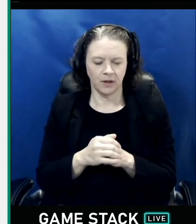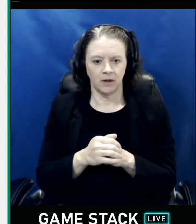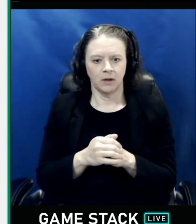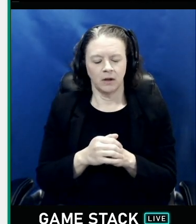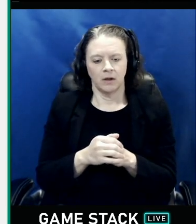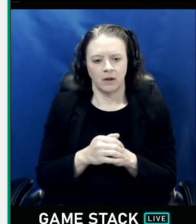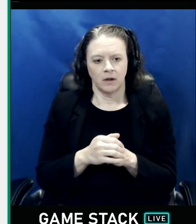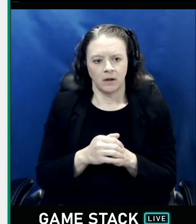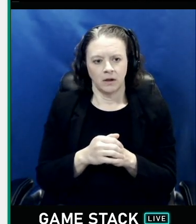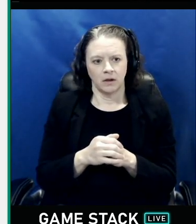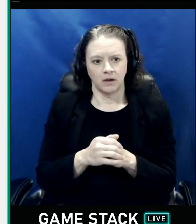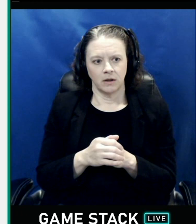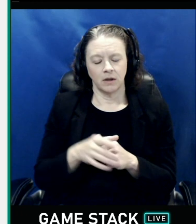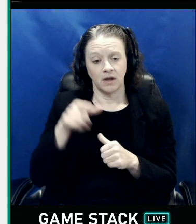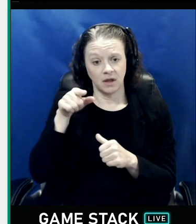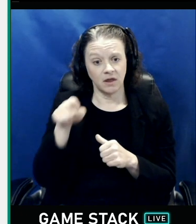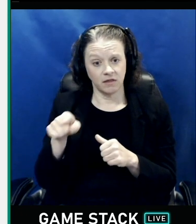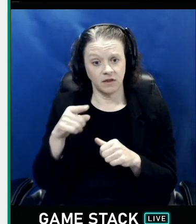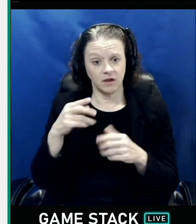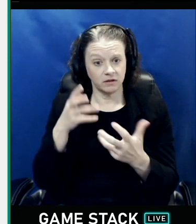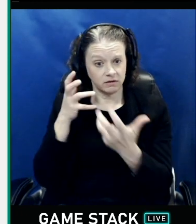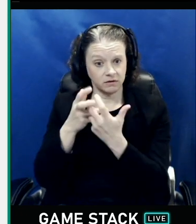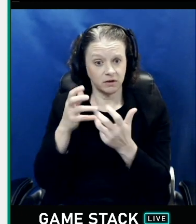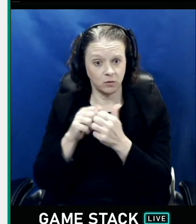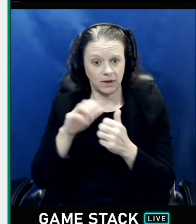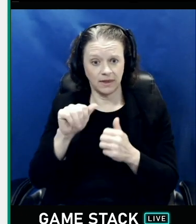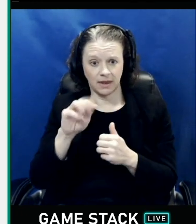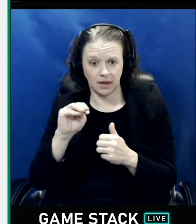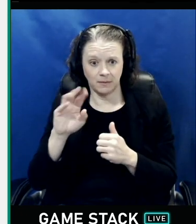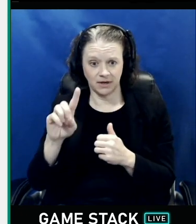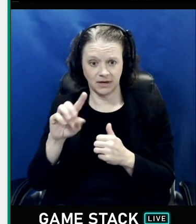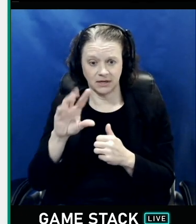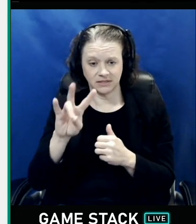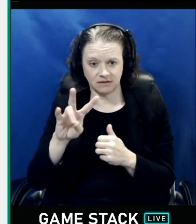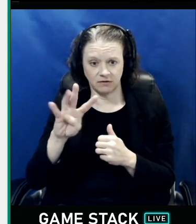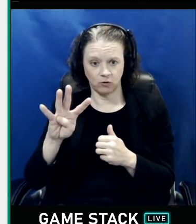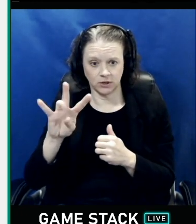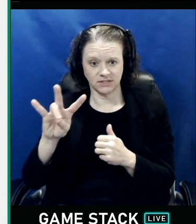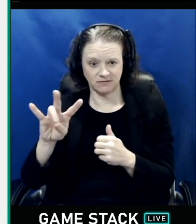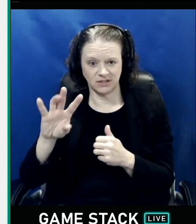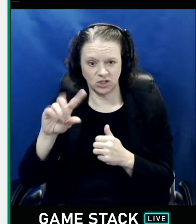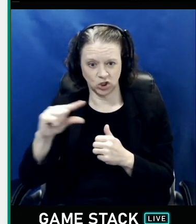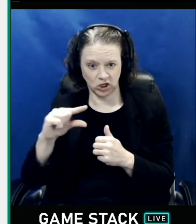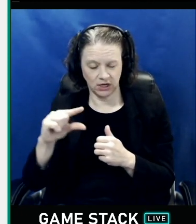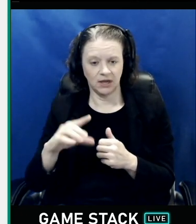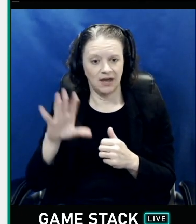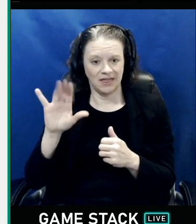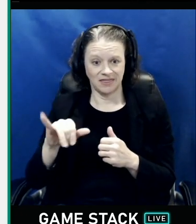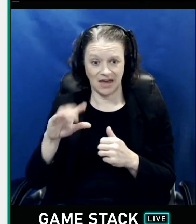4 megabyte last level cache of the AMD Ryzen 7 4700G. Since the complex class member data is not public, off-